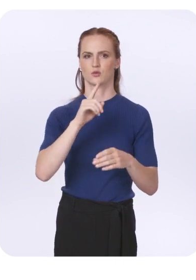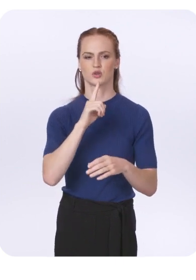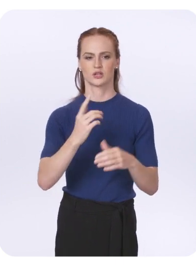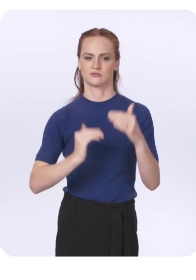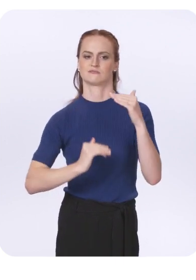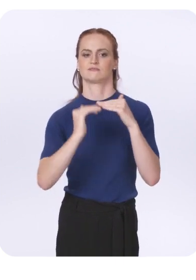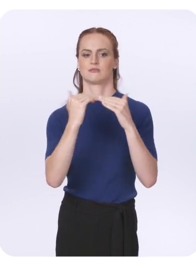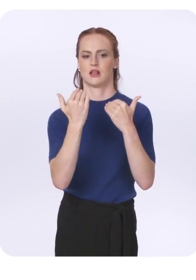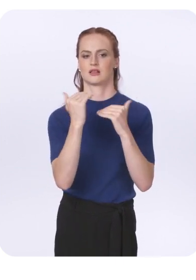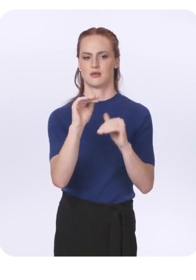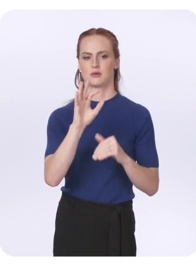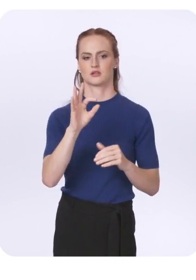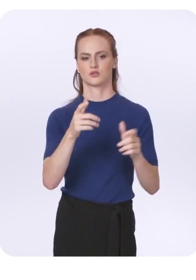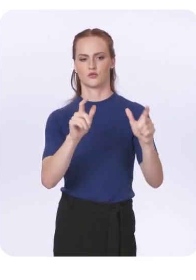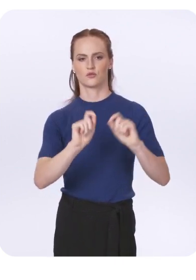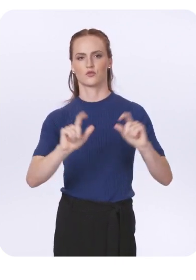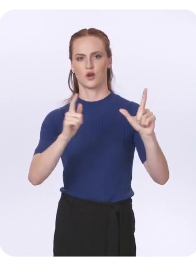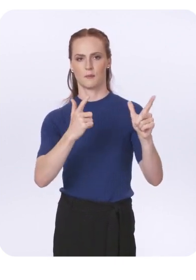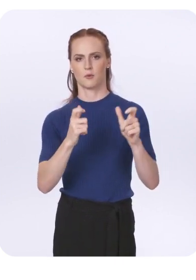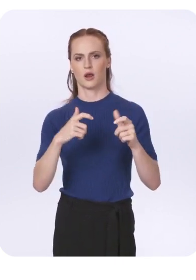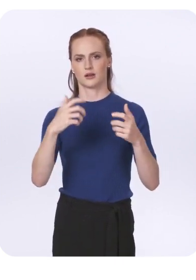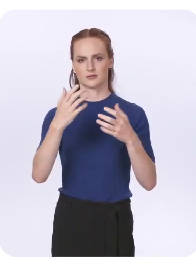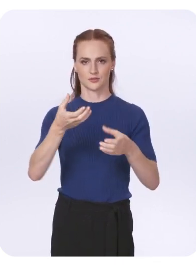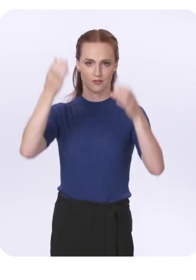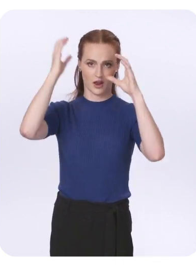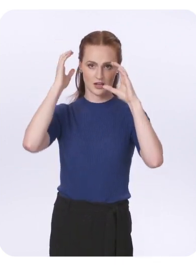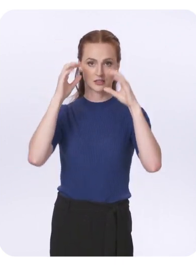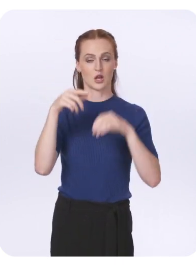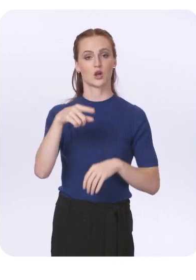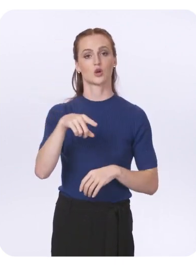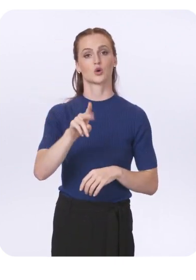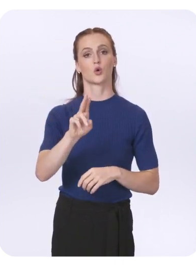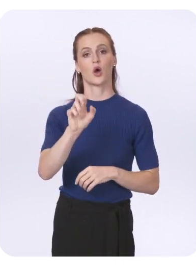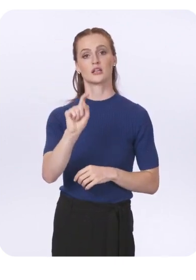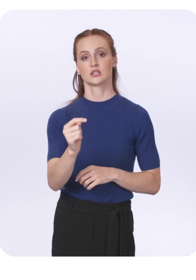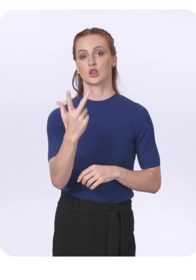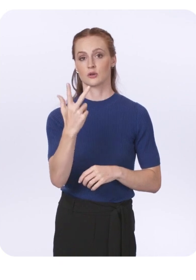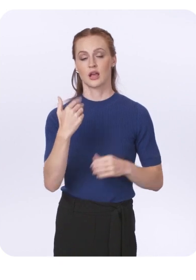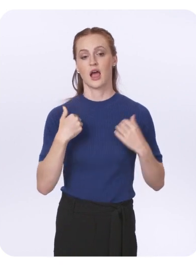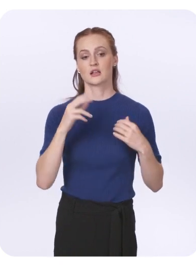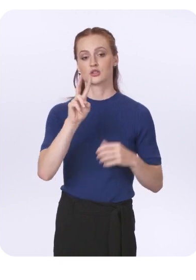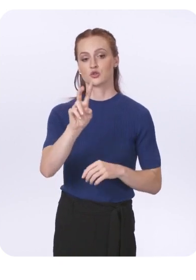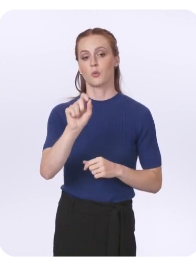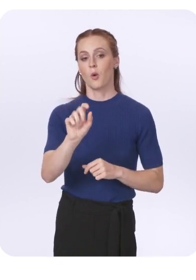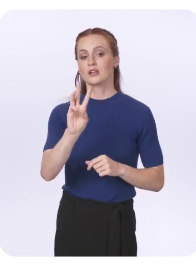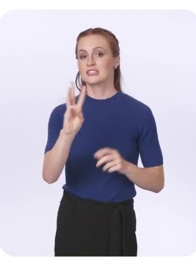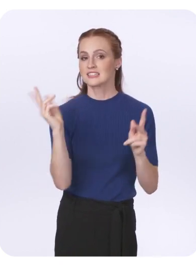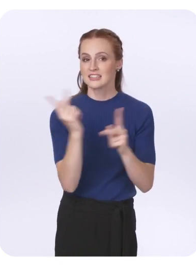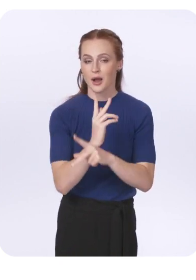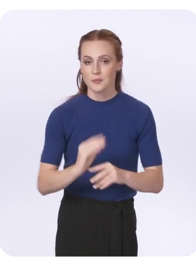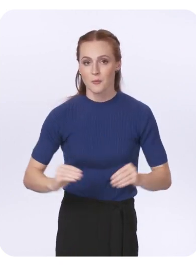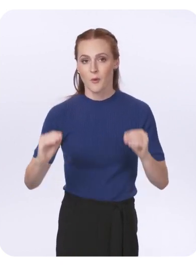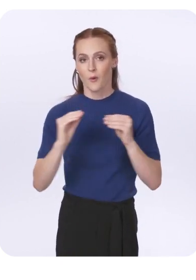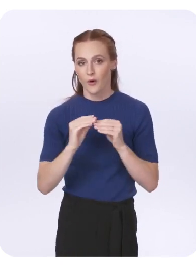And Quest 3 has 2.6x more graphics processing available via the GPU. All to you the developer.